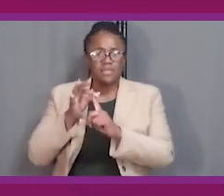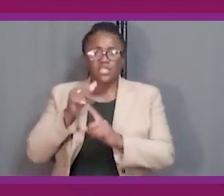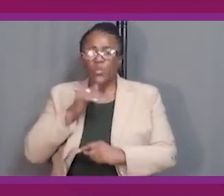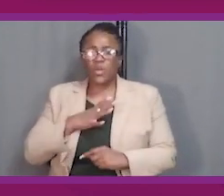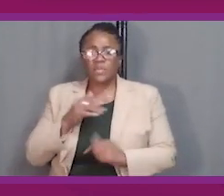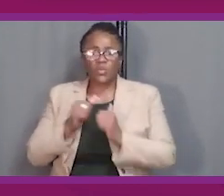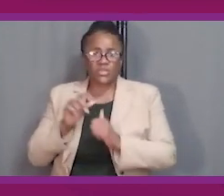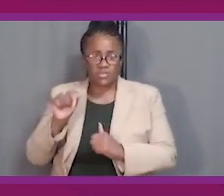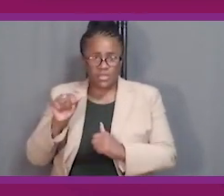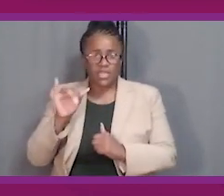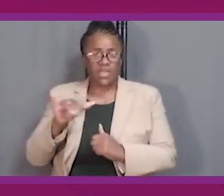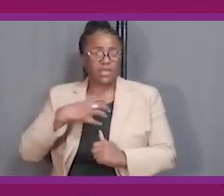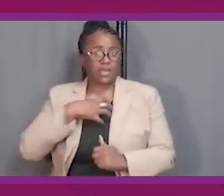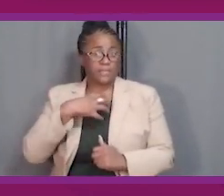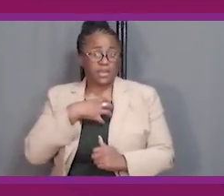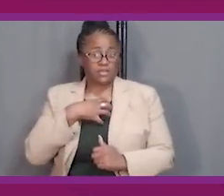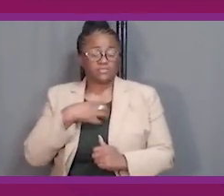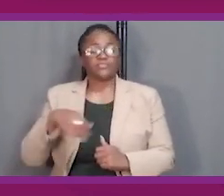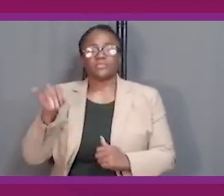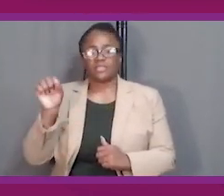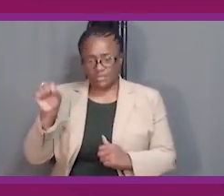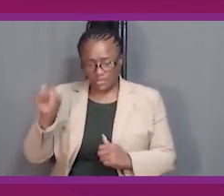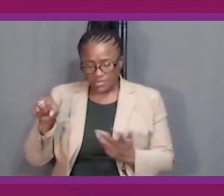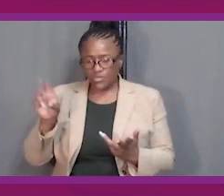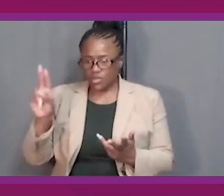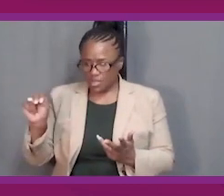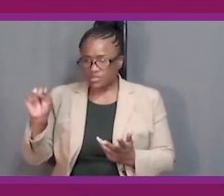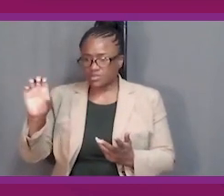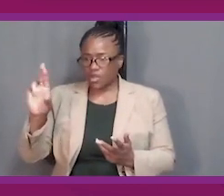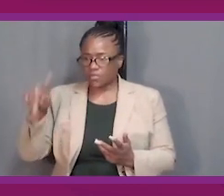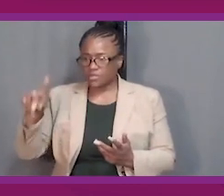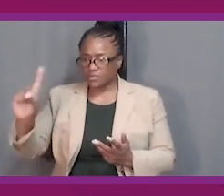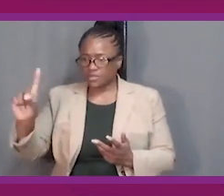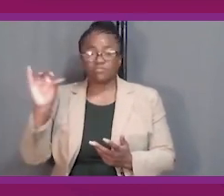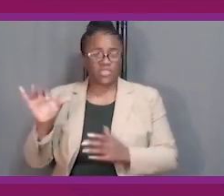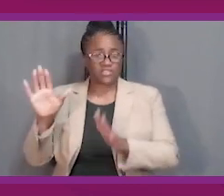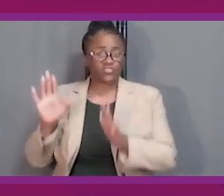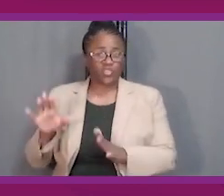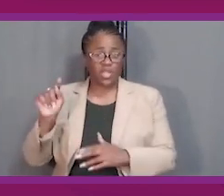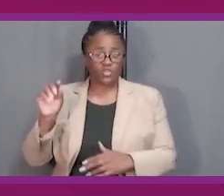been a great tool, but it has not been enforced and having heard this over so many years,